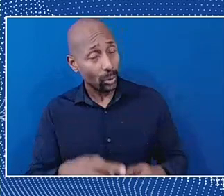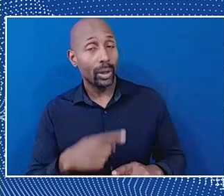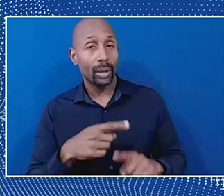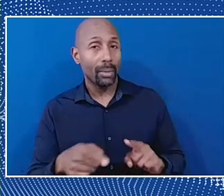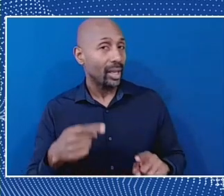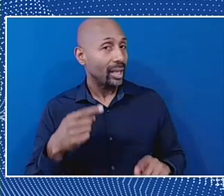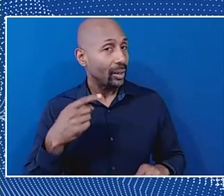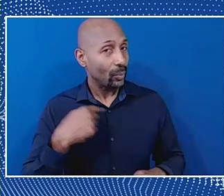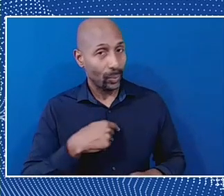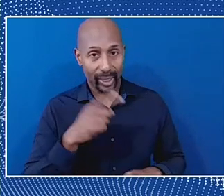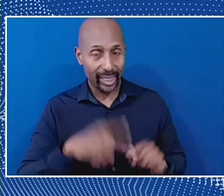external mic hooked up?